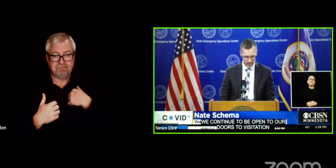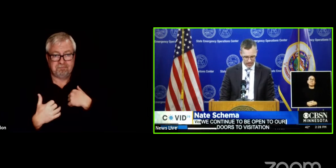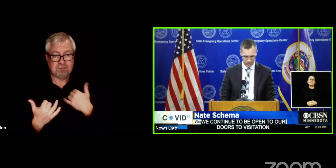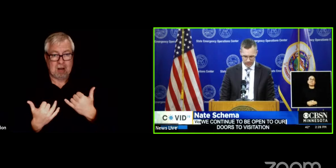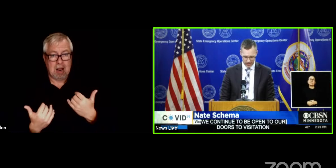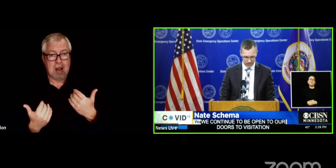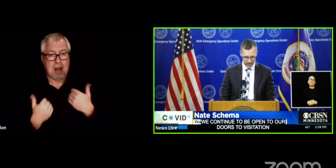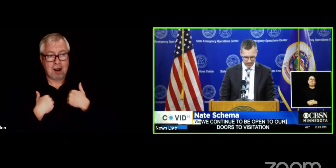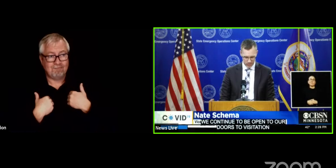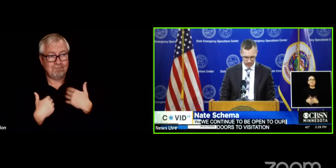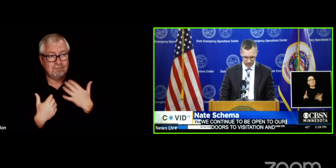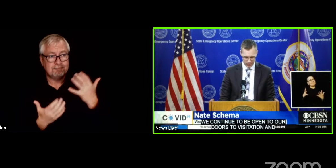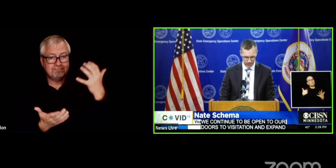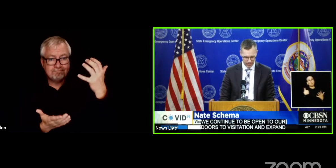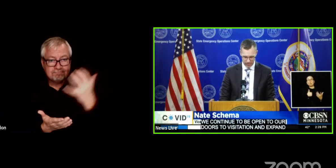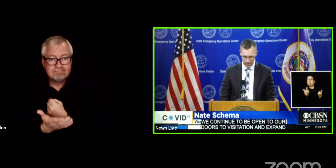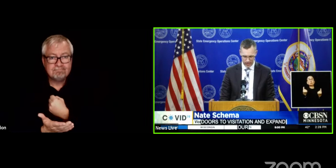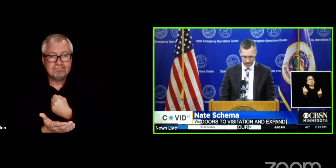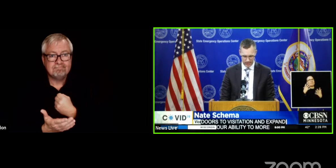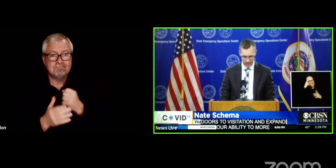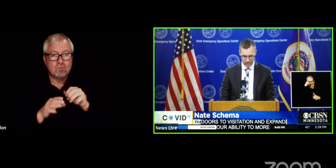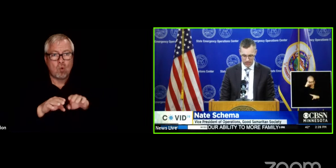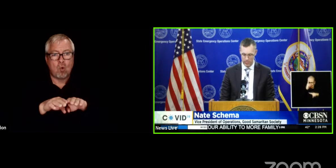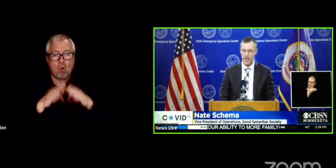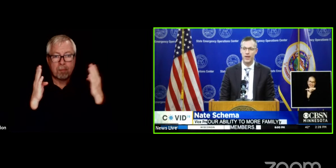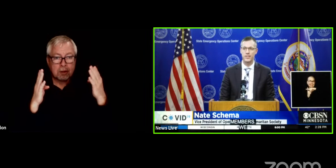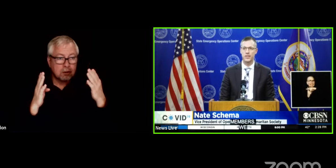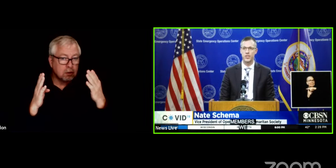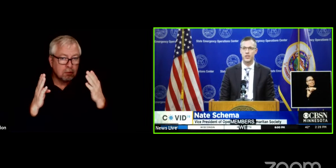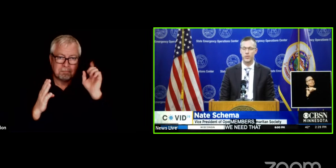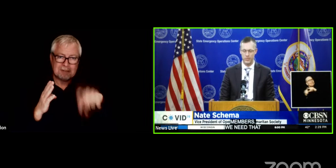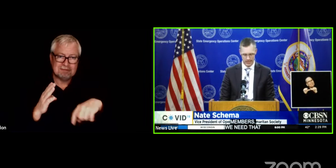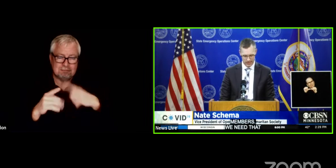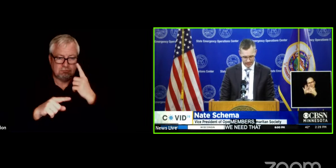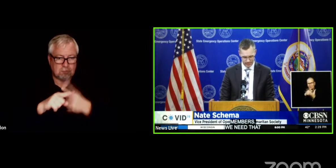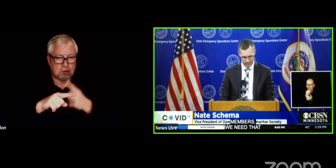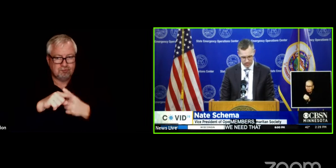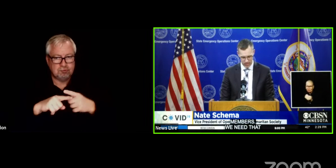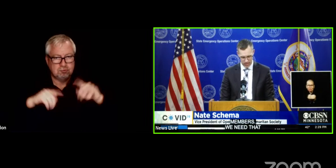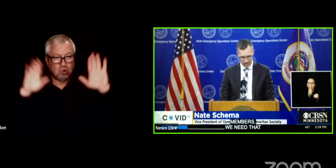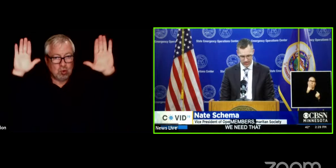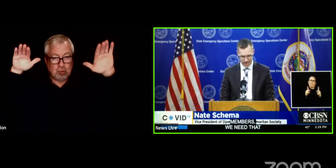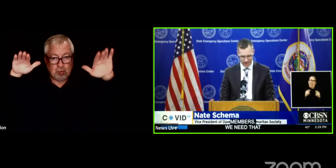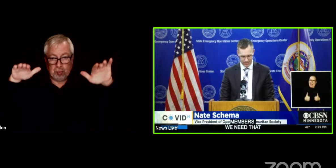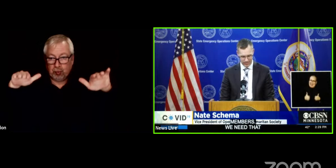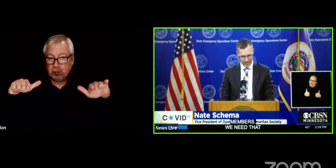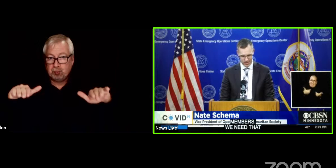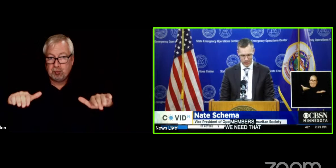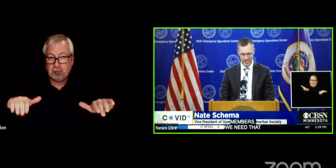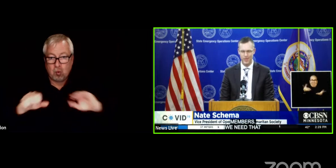AS WE FIGHT THIS VIRUS, WE'RE ALSO DOING EVERYTHING WE CAN TO COMBAT ISOLATION AND LONELINESS. OUR STAFF HAS ALWAYS CARED